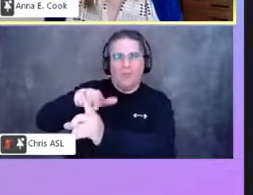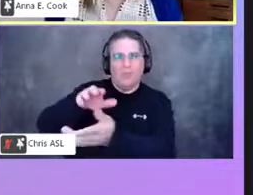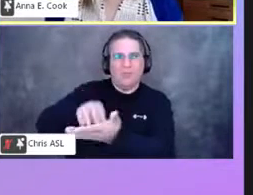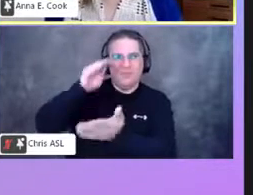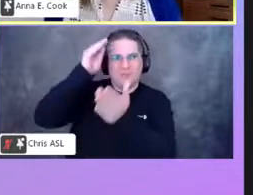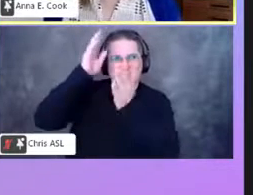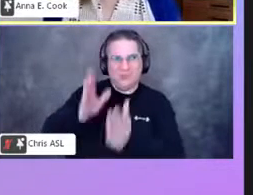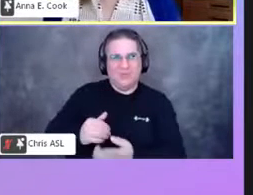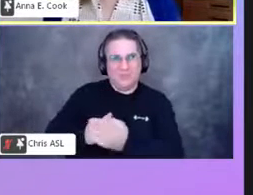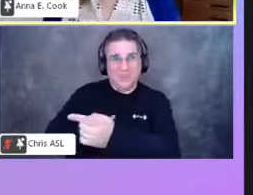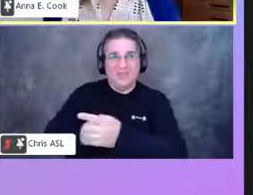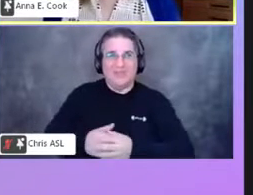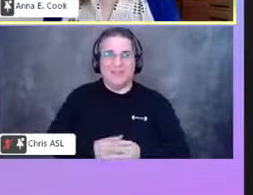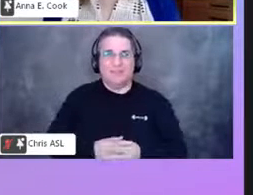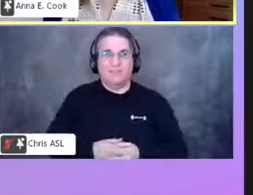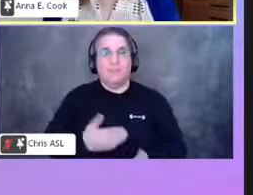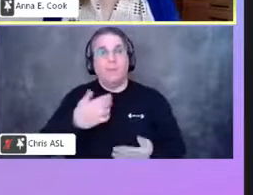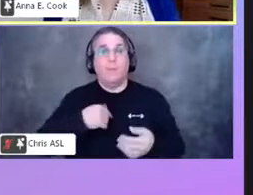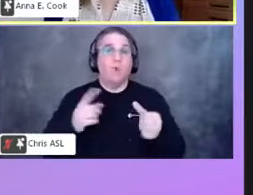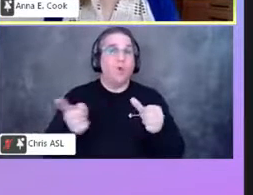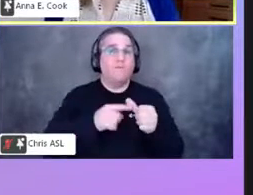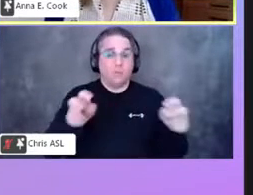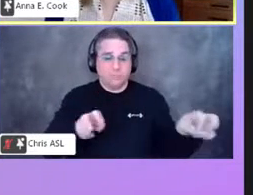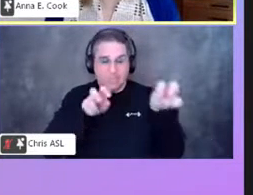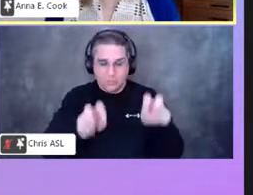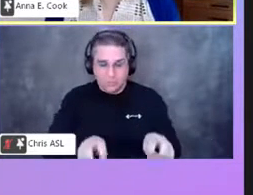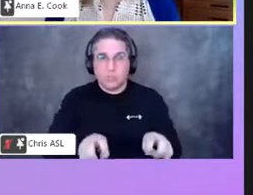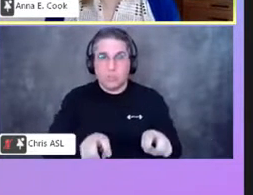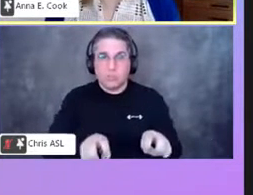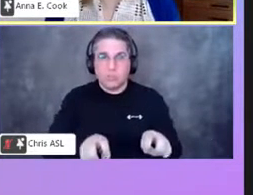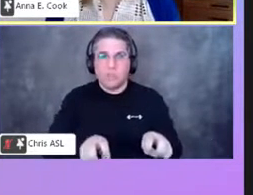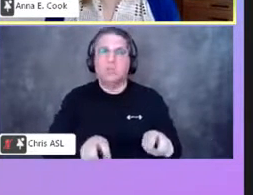during their first session they get better equated to build trust with the student